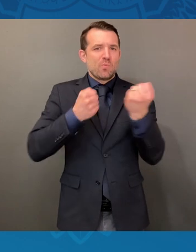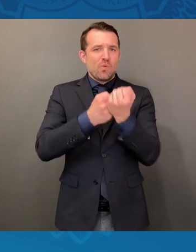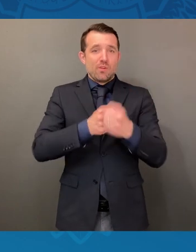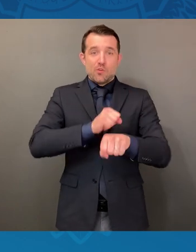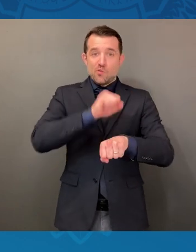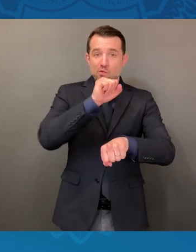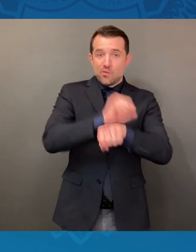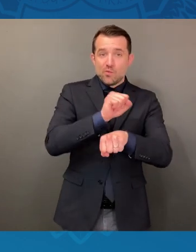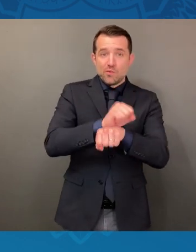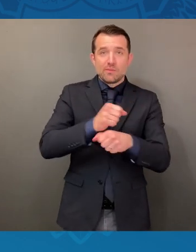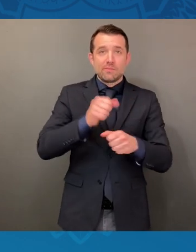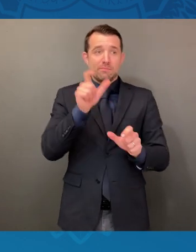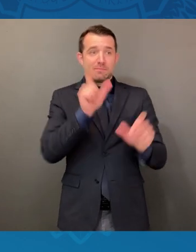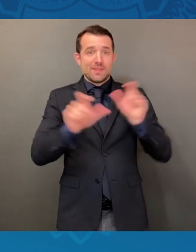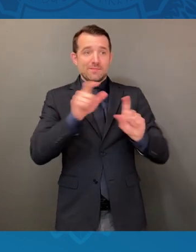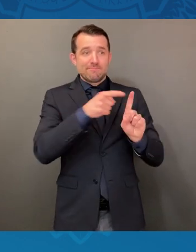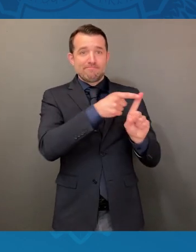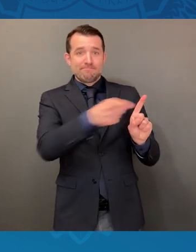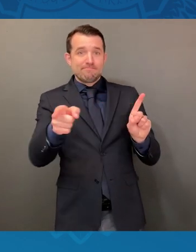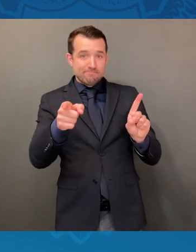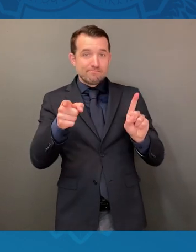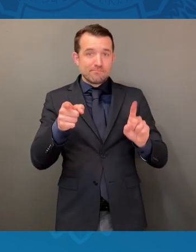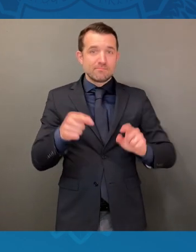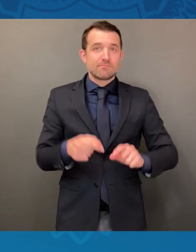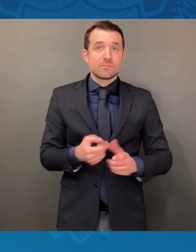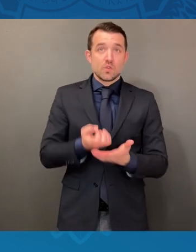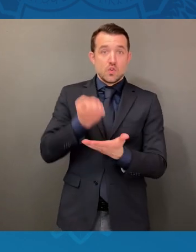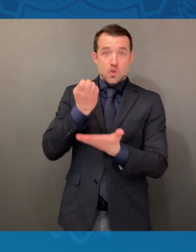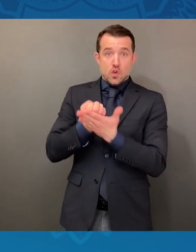has what they need to get ahead and to thrive.